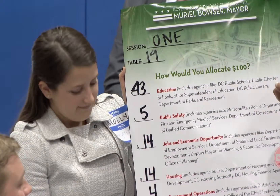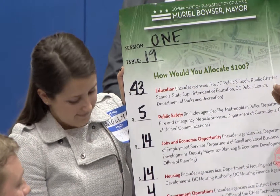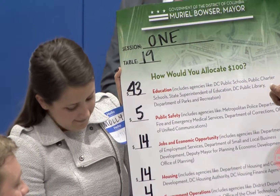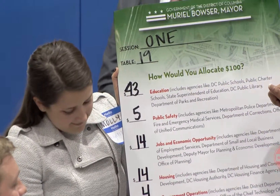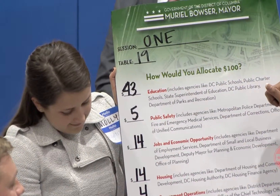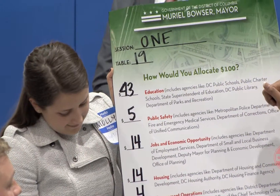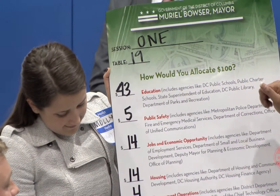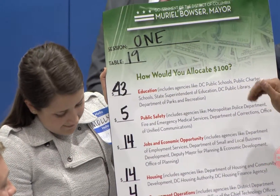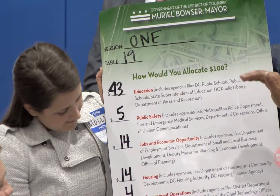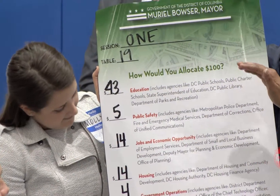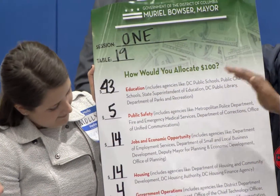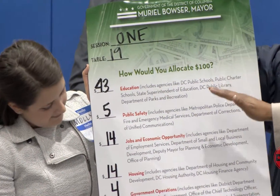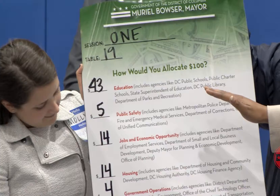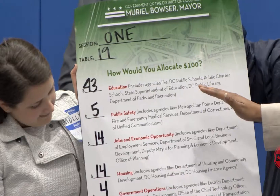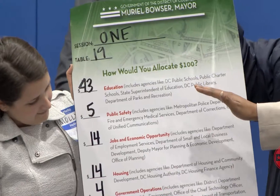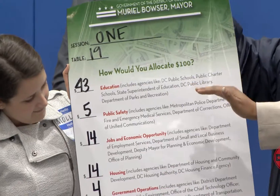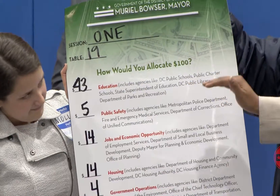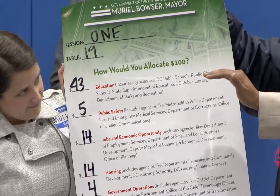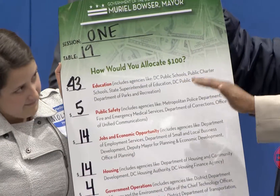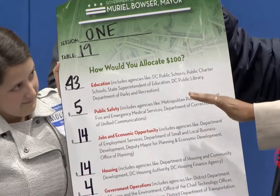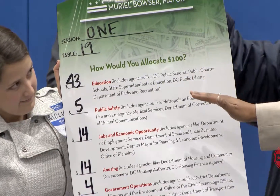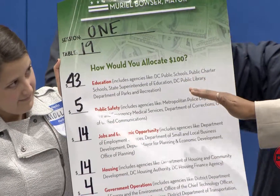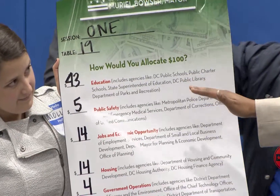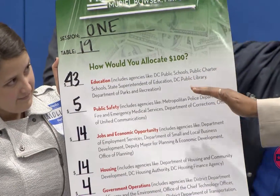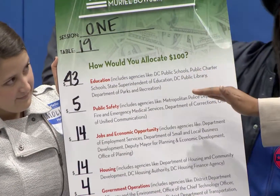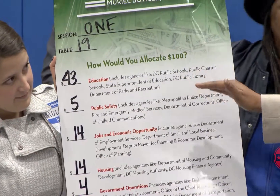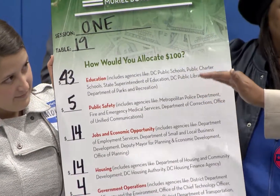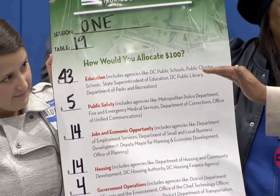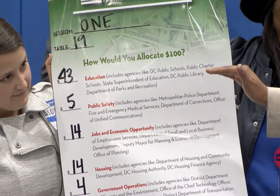AND EVEN SPECIFICALLY WE IDENTIFIED THAT THERE NEEDED TO